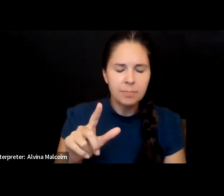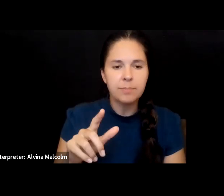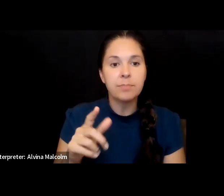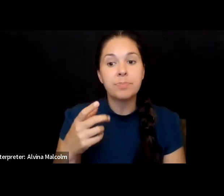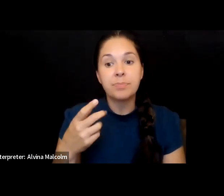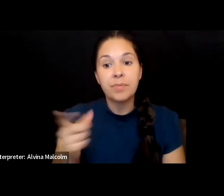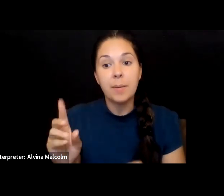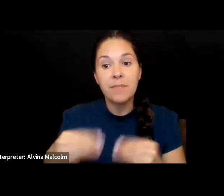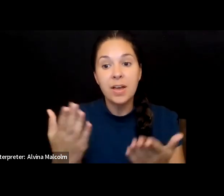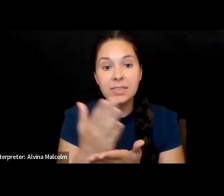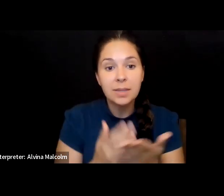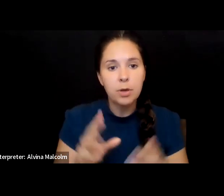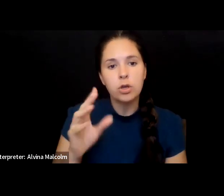making sure that the facility was